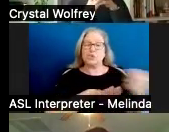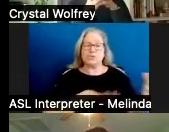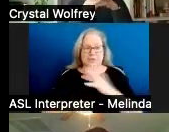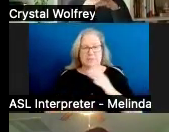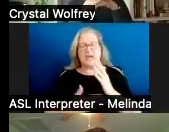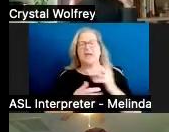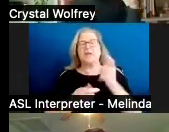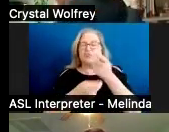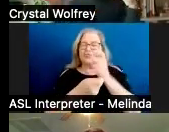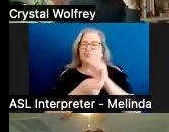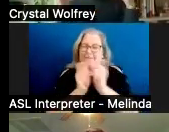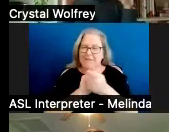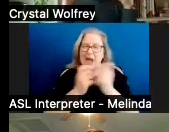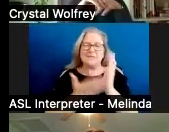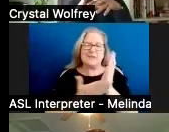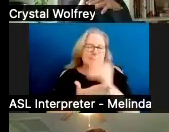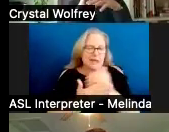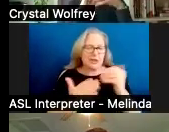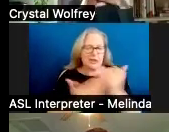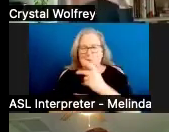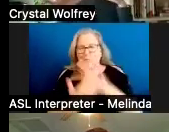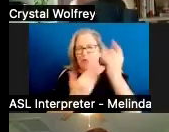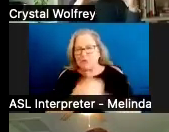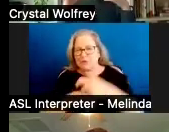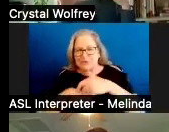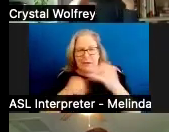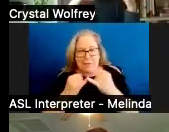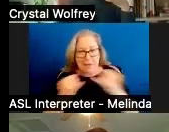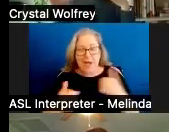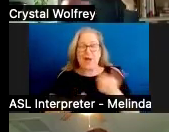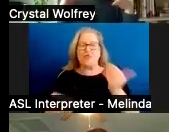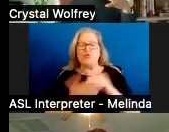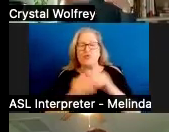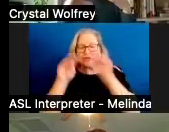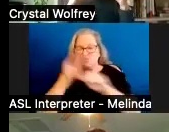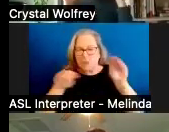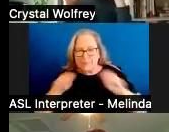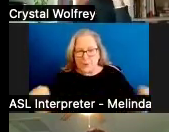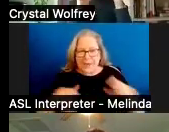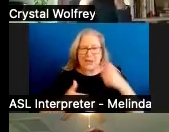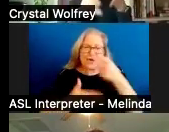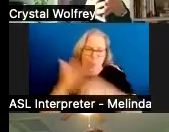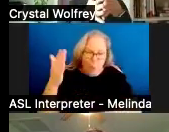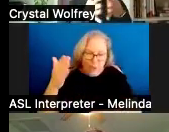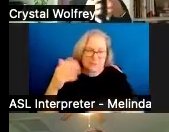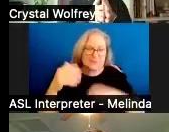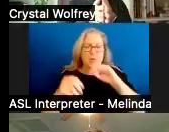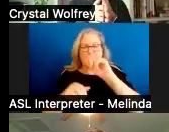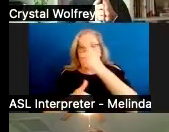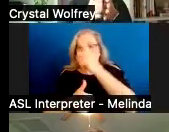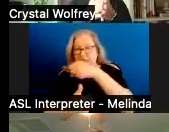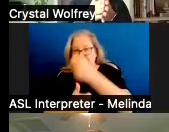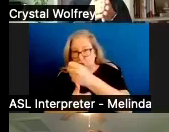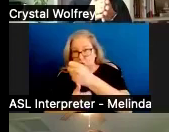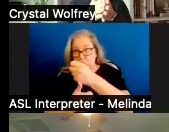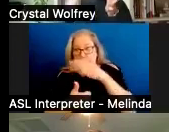with a new project time line. We redistributed costs in the project period. So year one became significantly less,